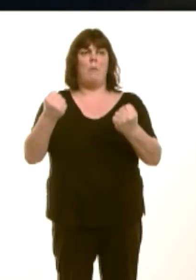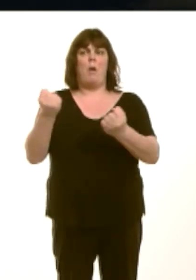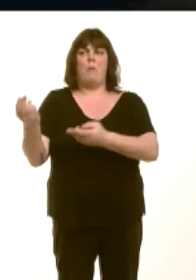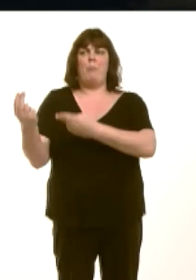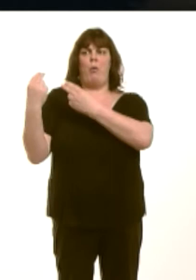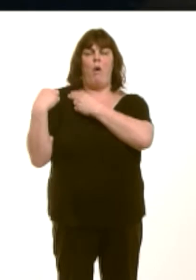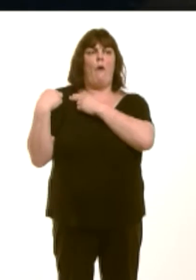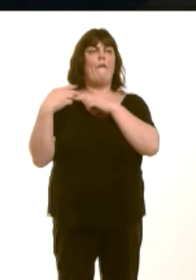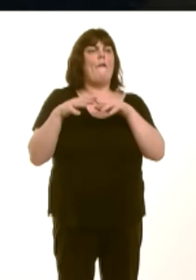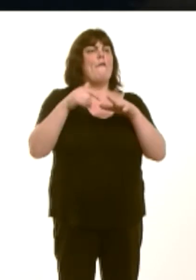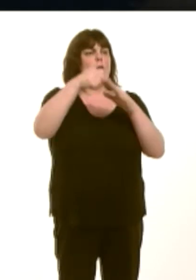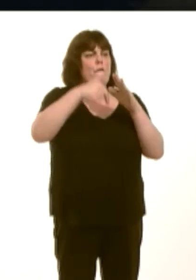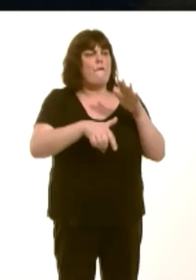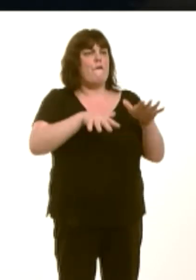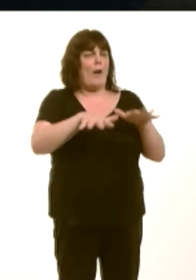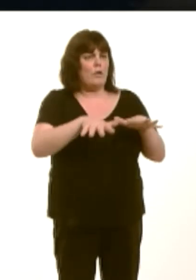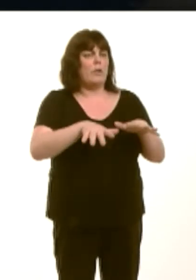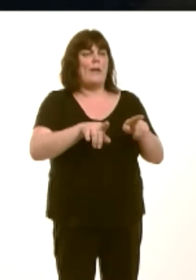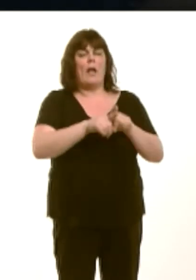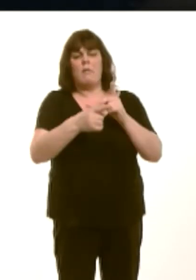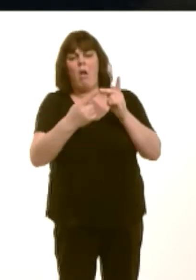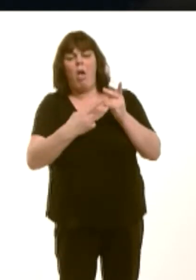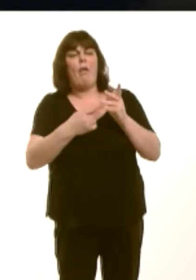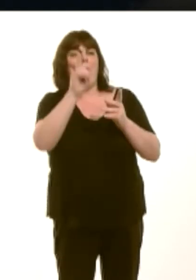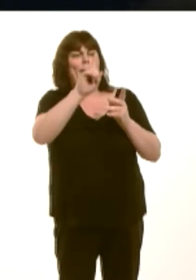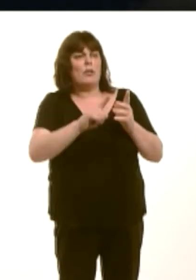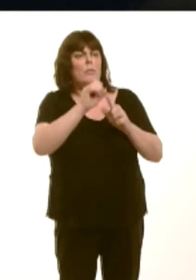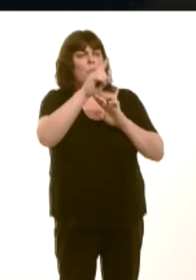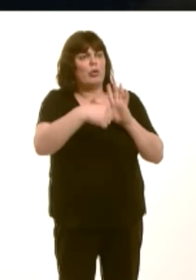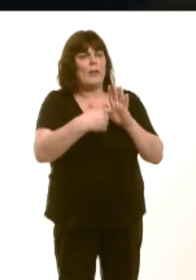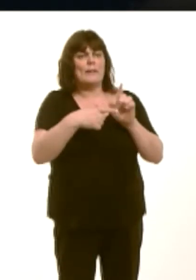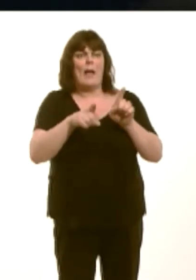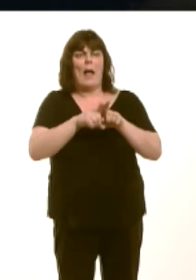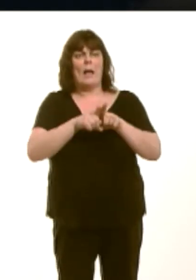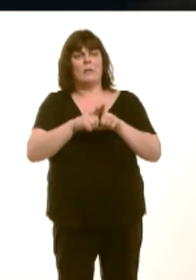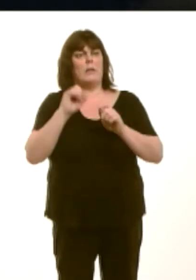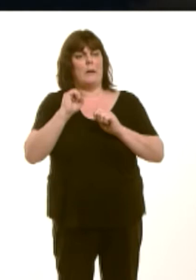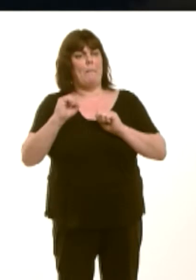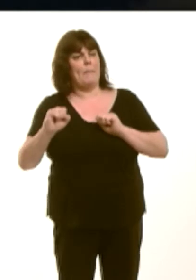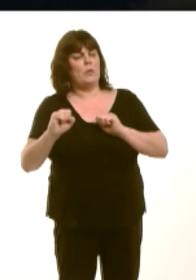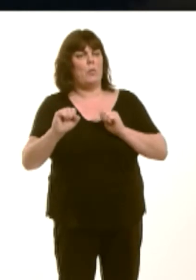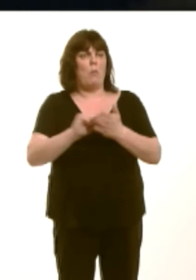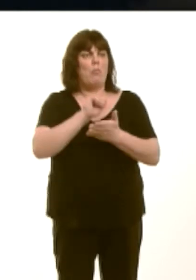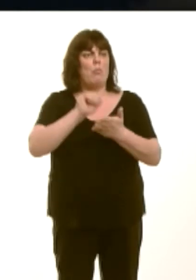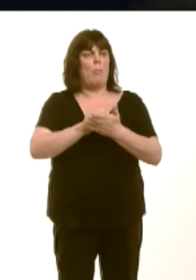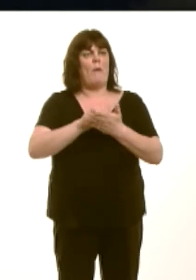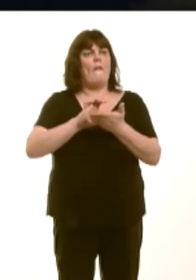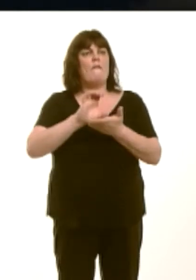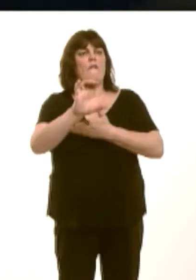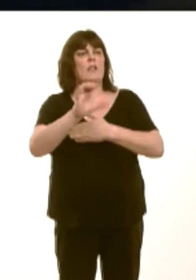frackingólarge-scale energy projects, but also the commitment to a proper funding floor for Wales, along with those powers?